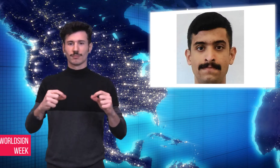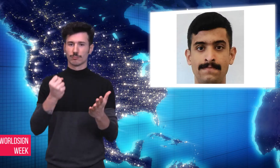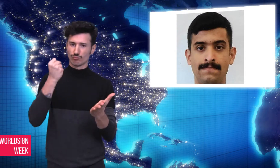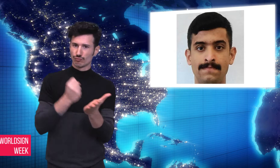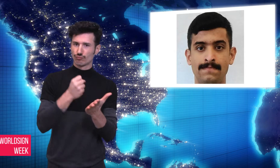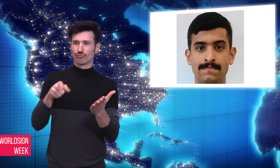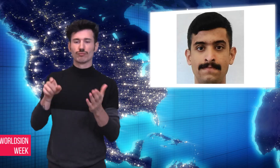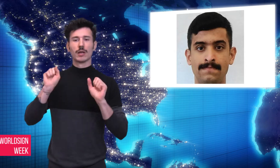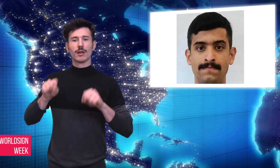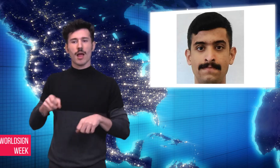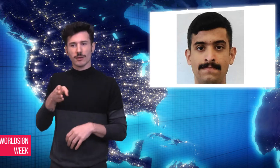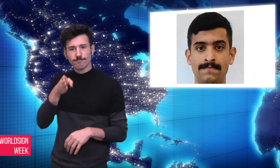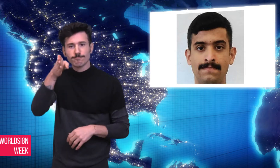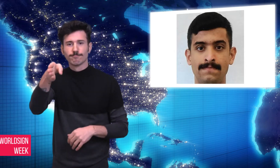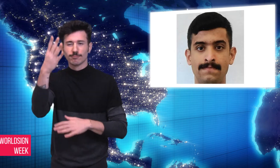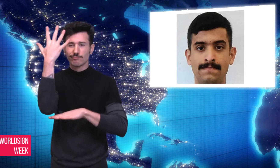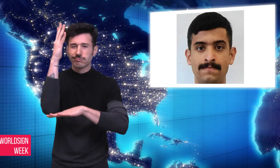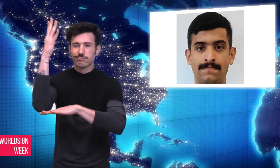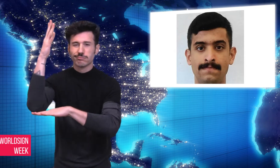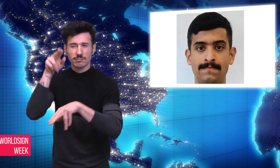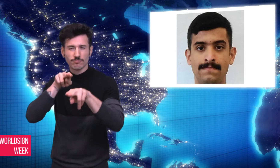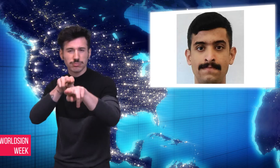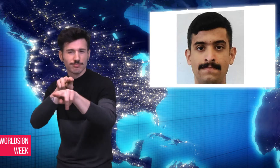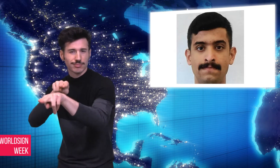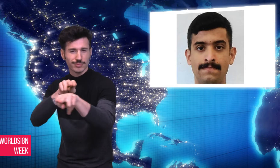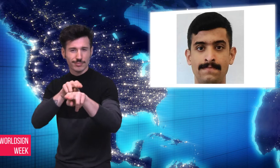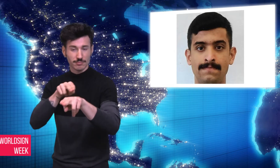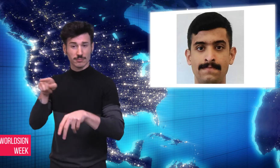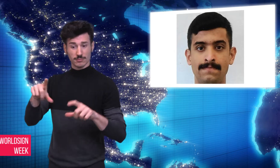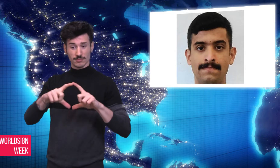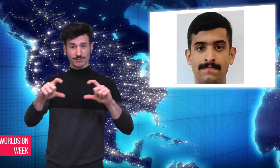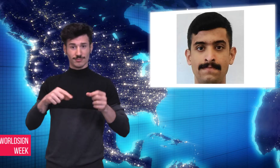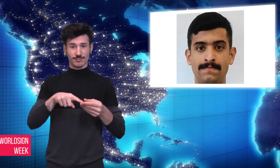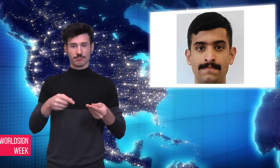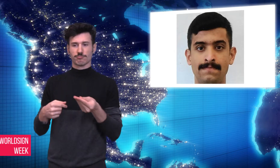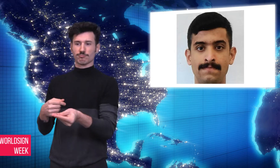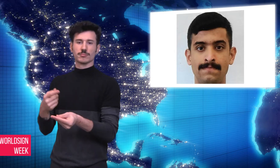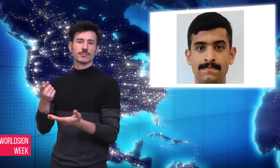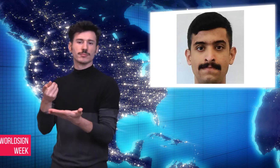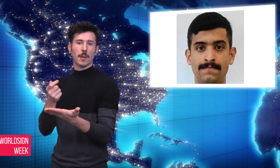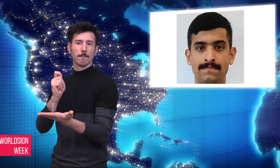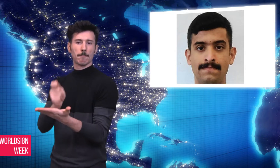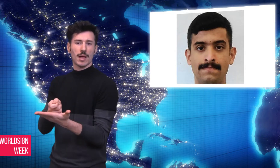America’s support for Israel and its hate towards